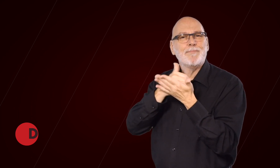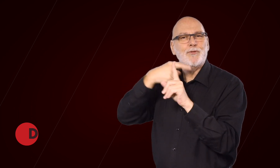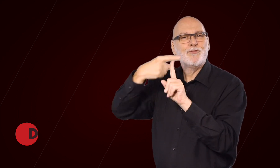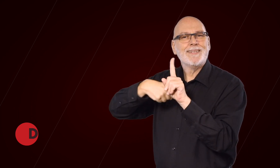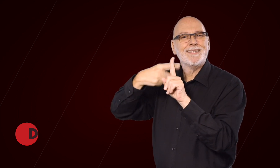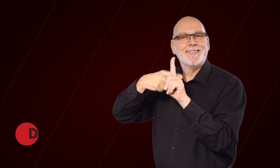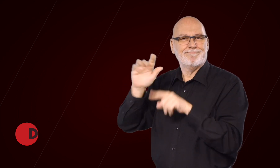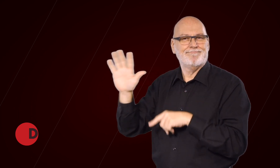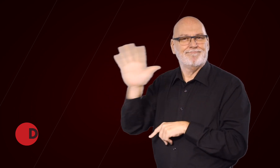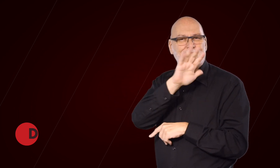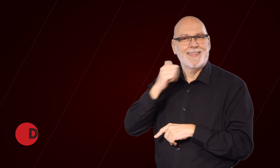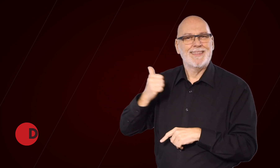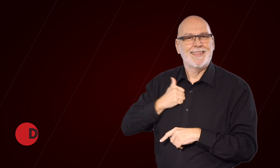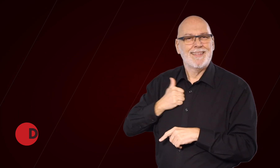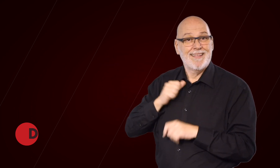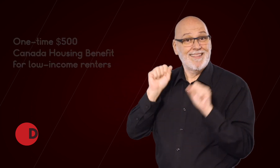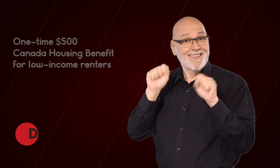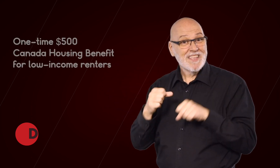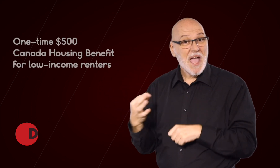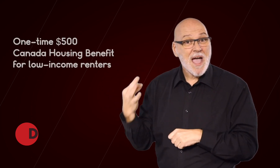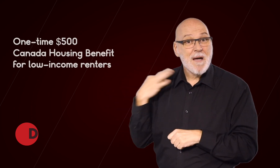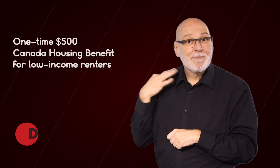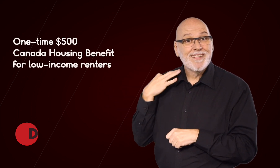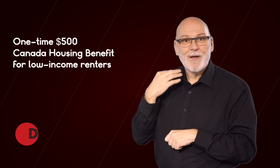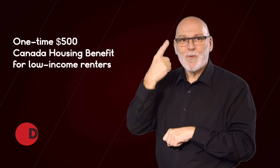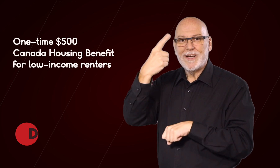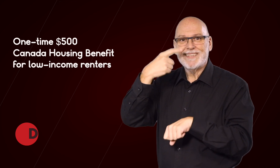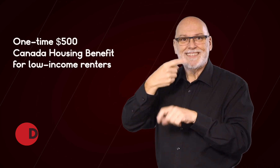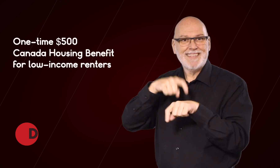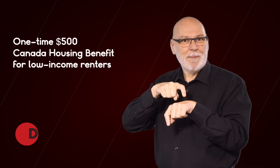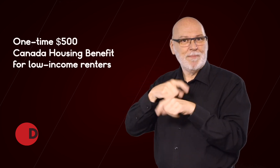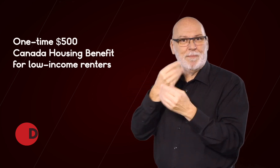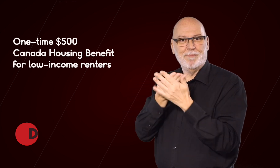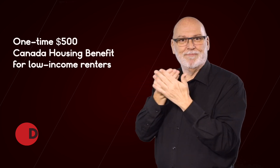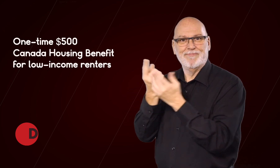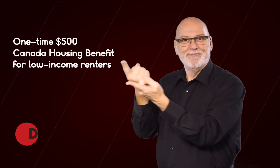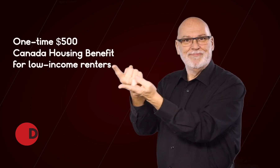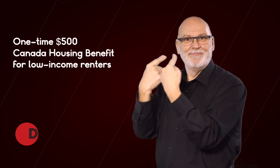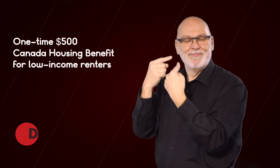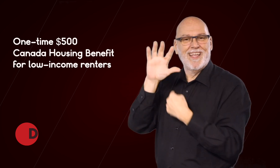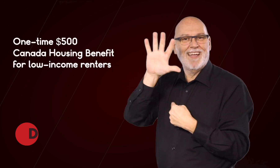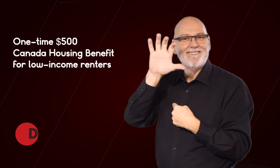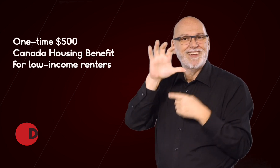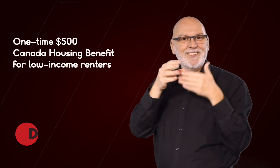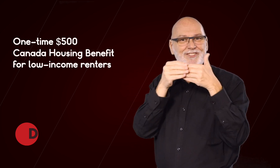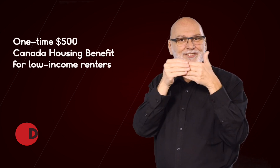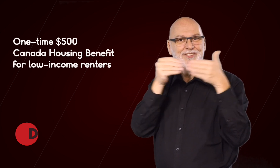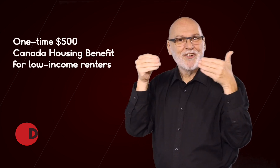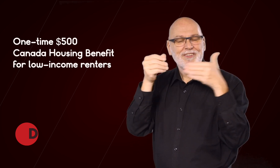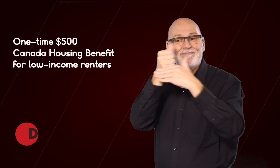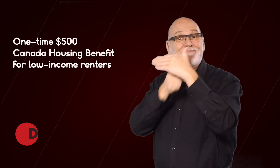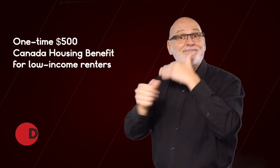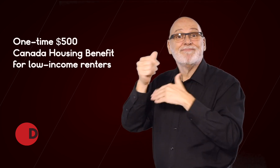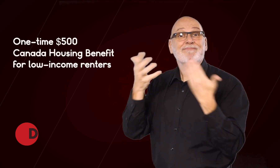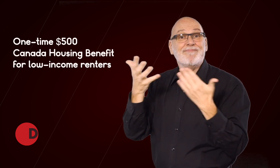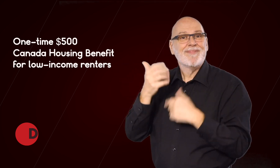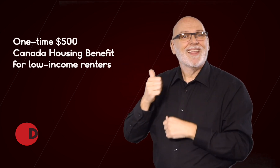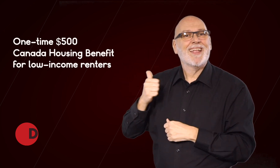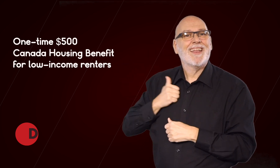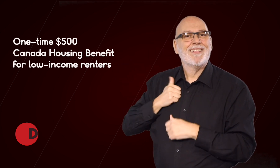of $500 through the Canada Housing Benefit.